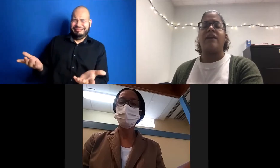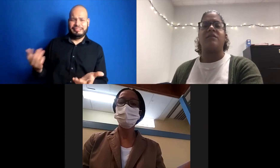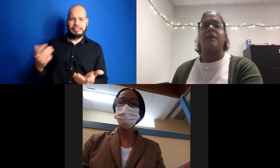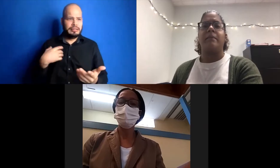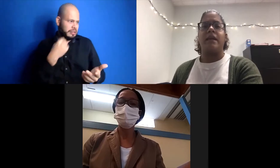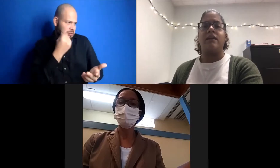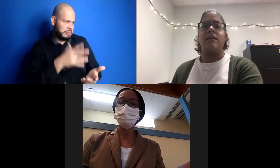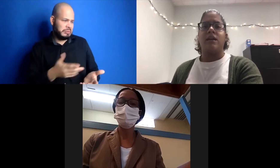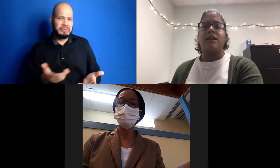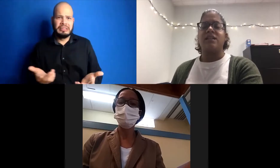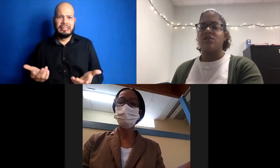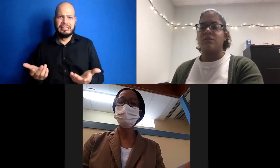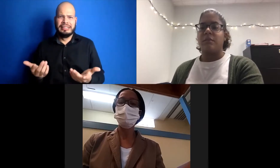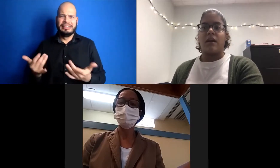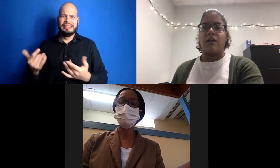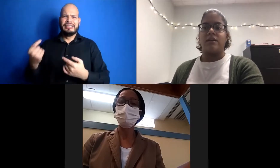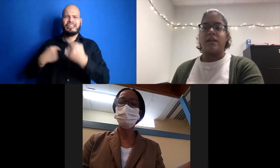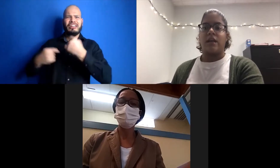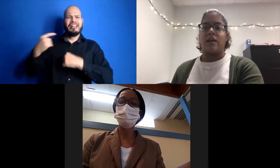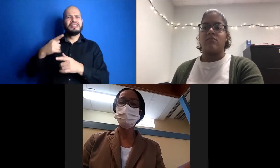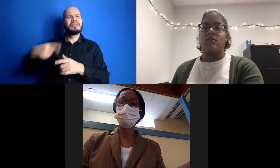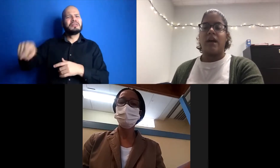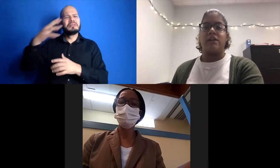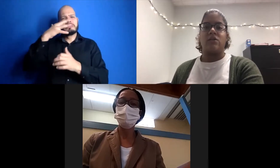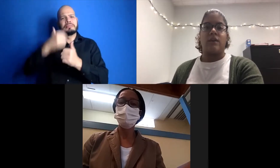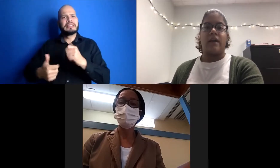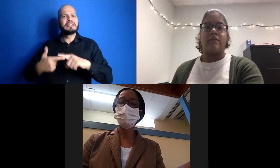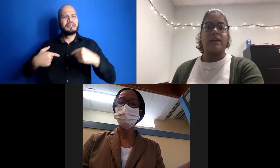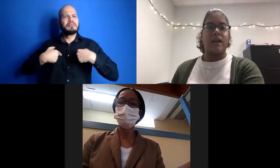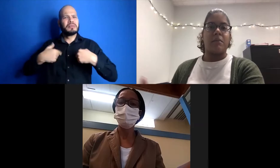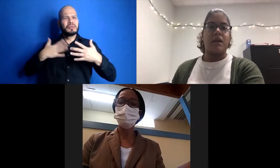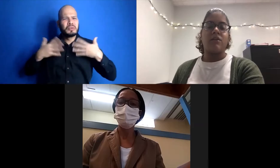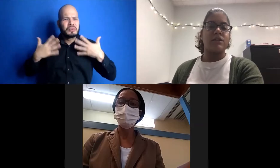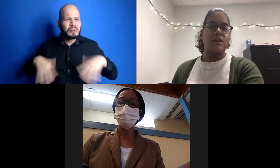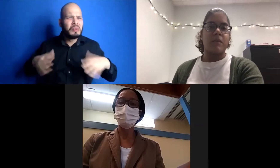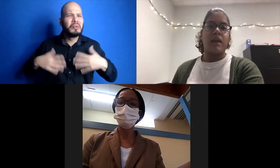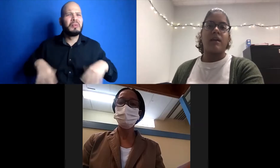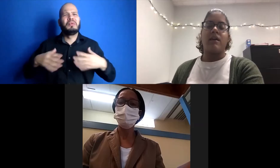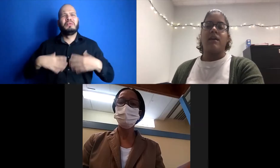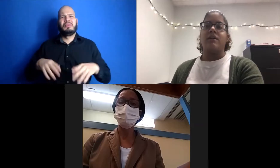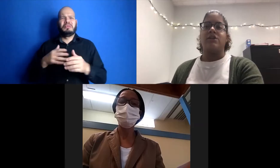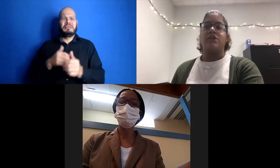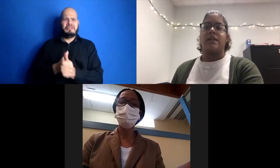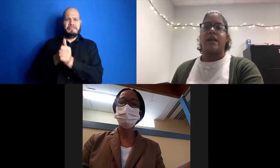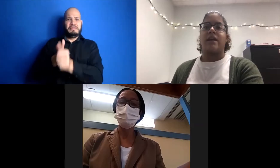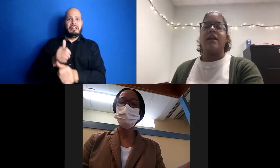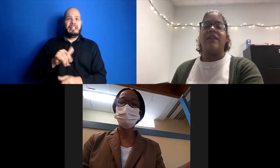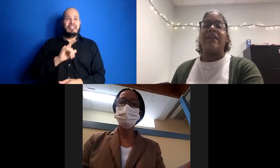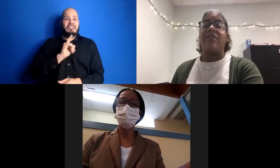be mean is it just because like I don't have like that money or something and she's like they think